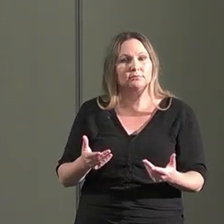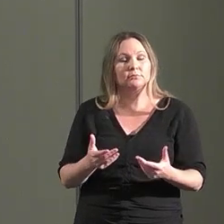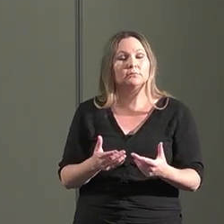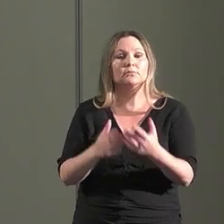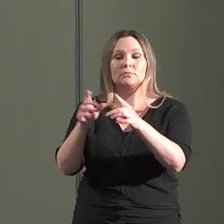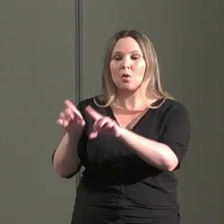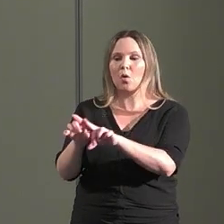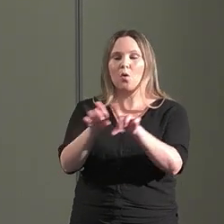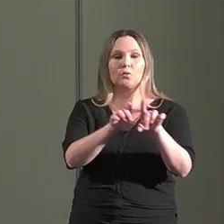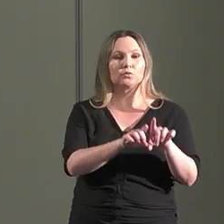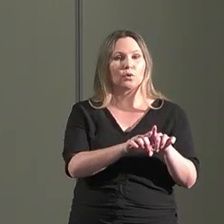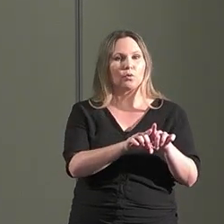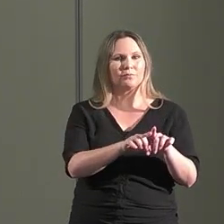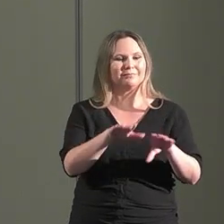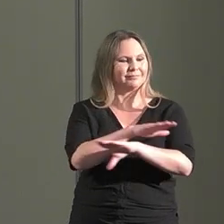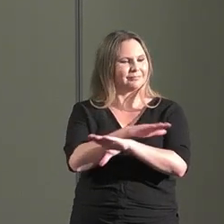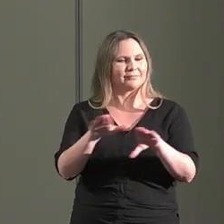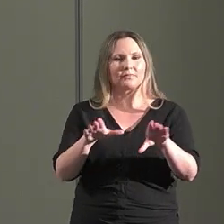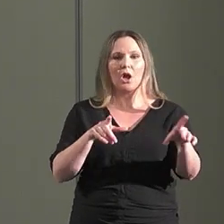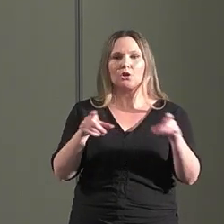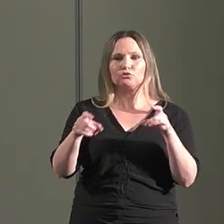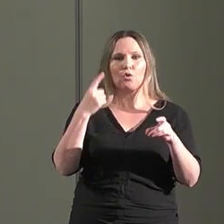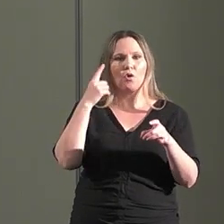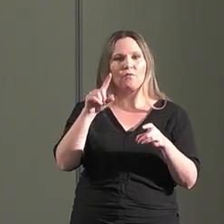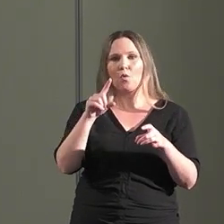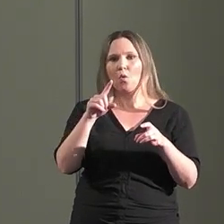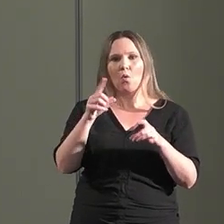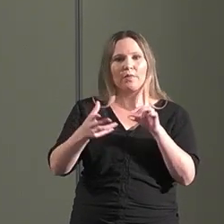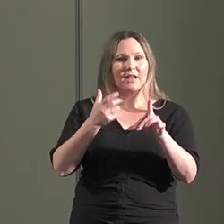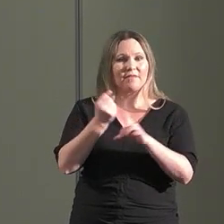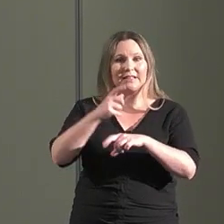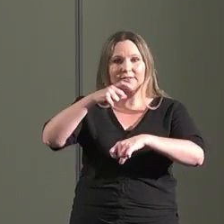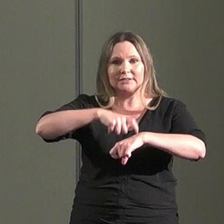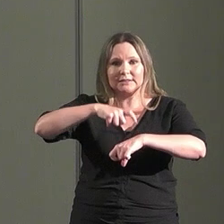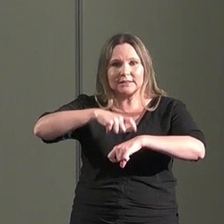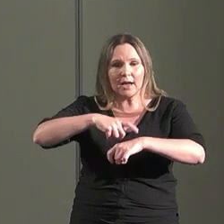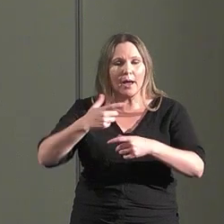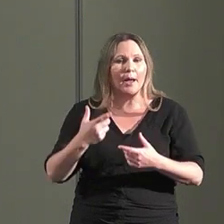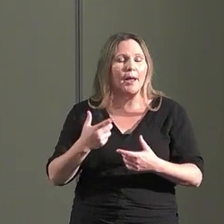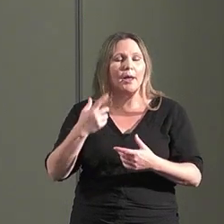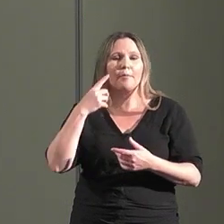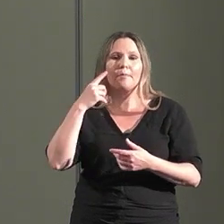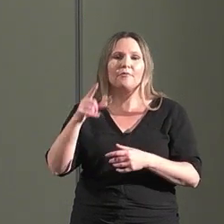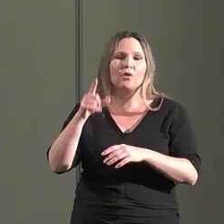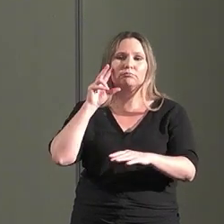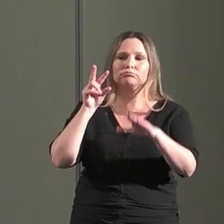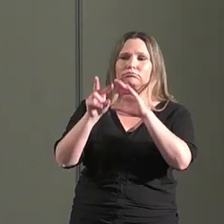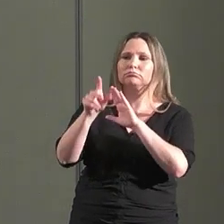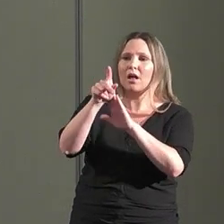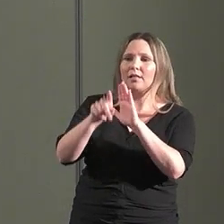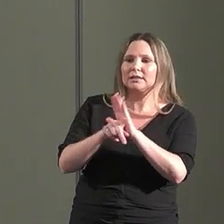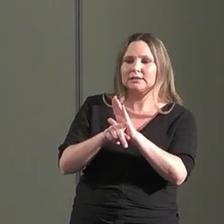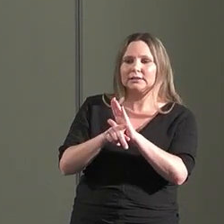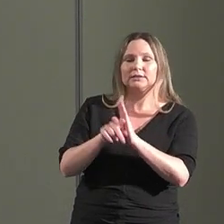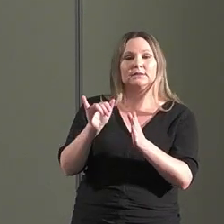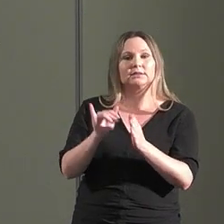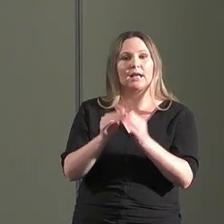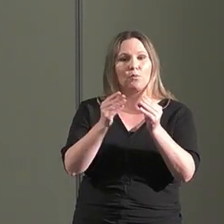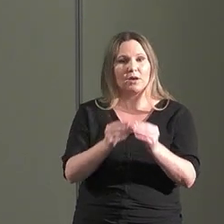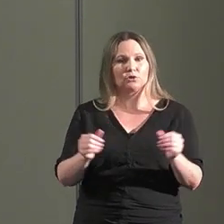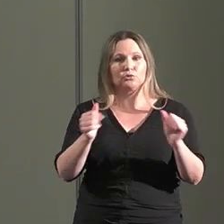We didn't control for the effect of time on the predictive effect of lawsuits and resolutions.